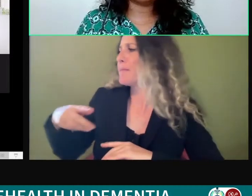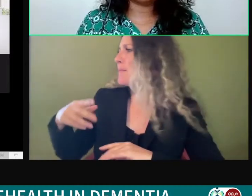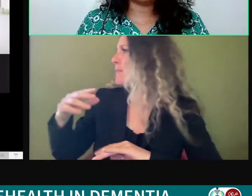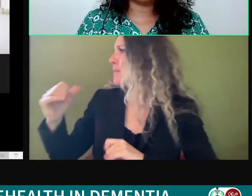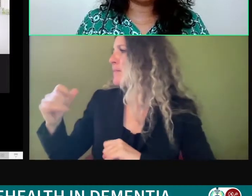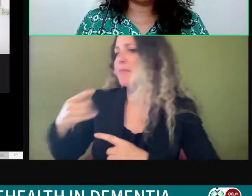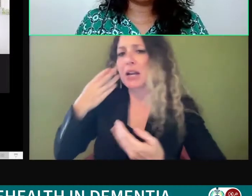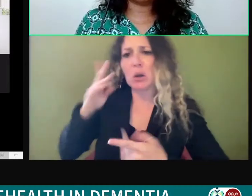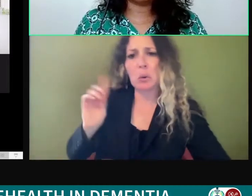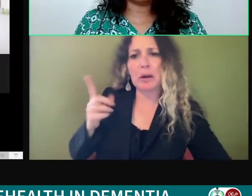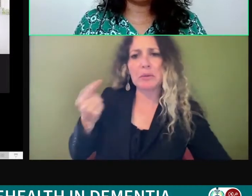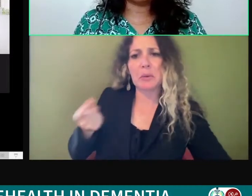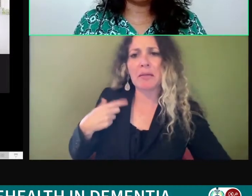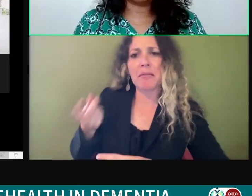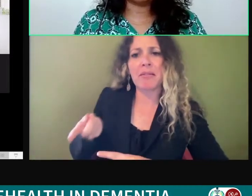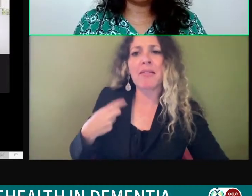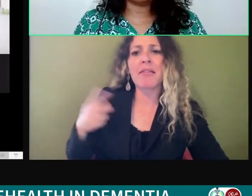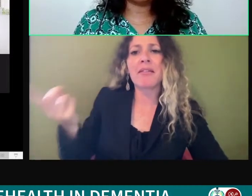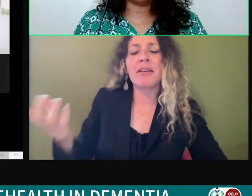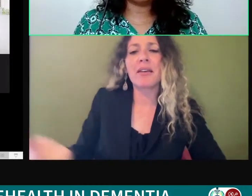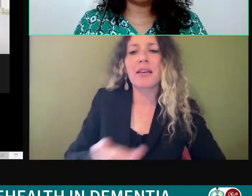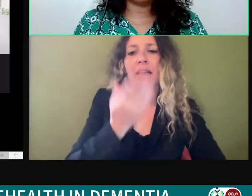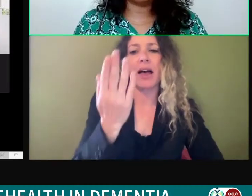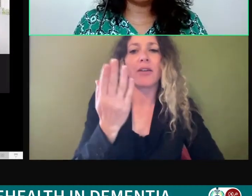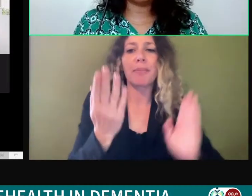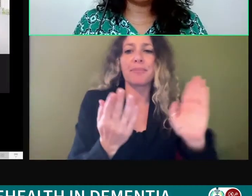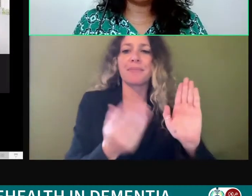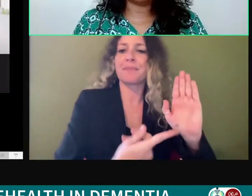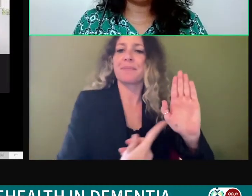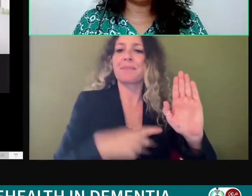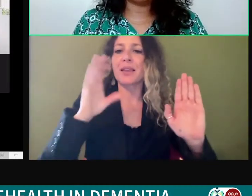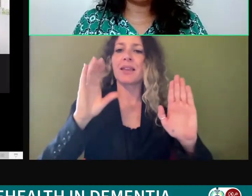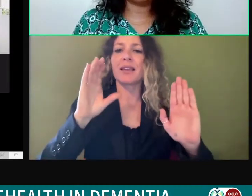and held up to this camera, this painting that he'd done, and he was incredibly proud.